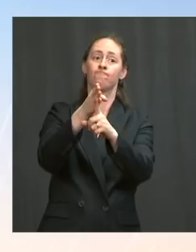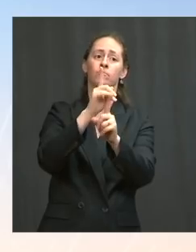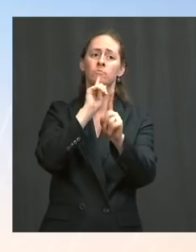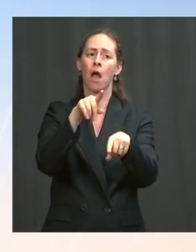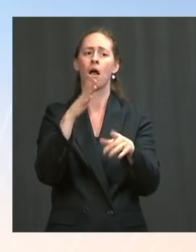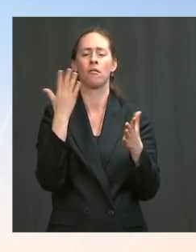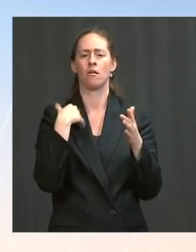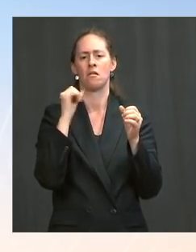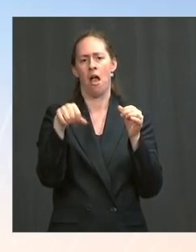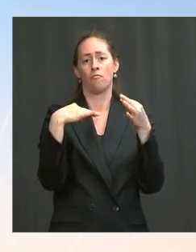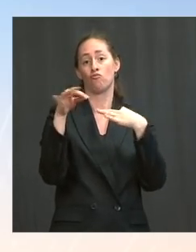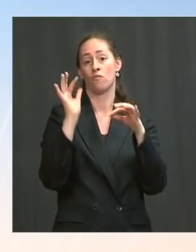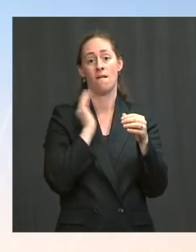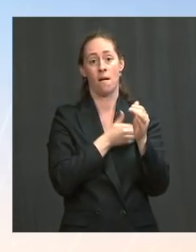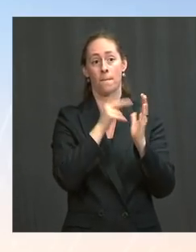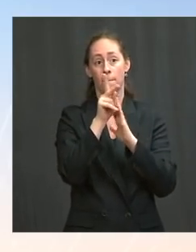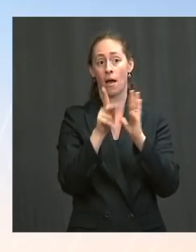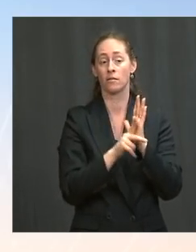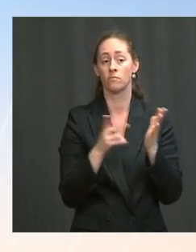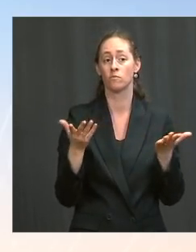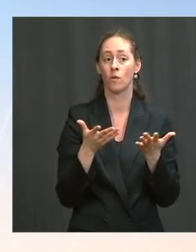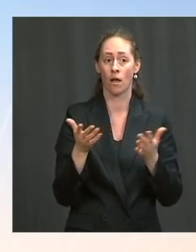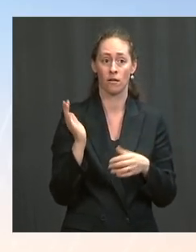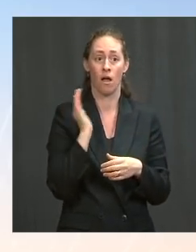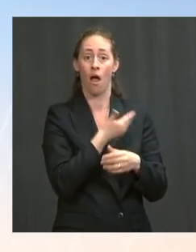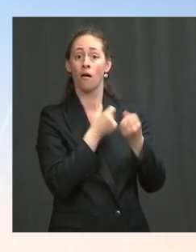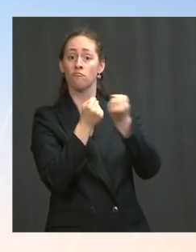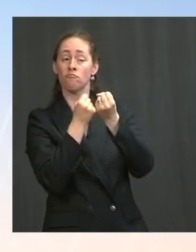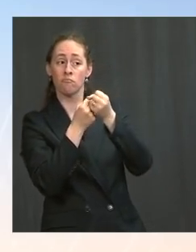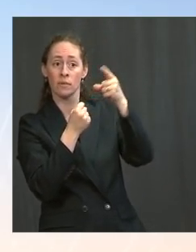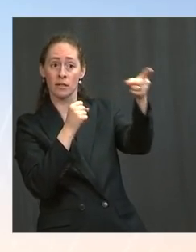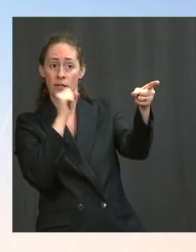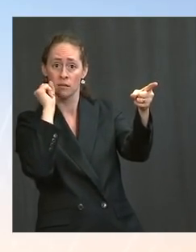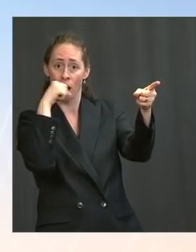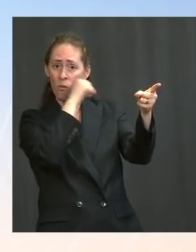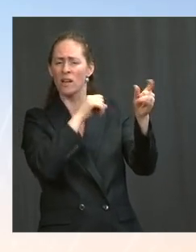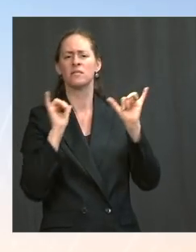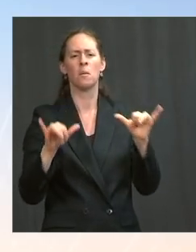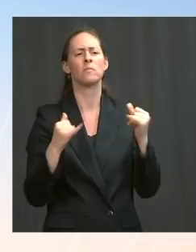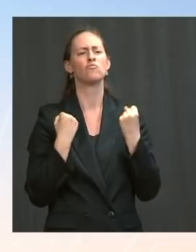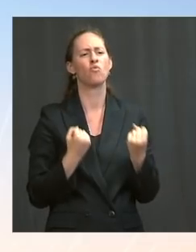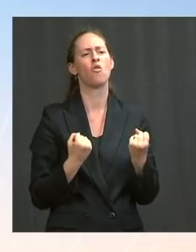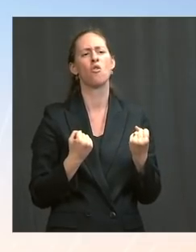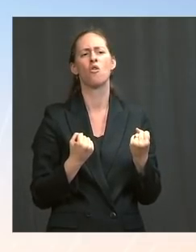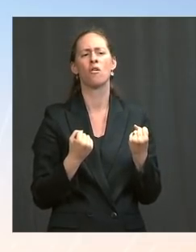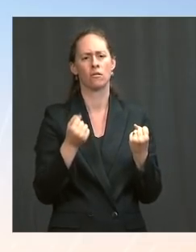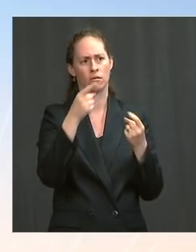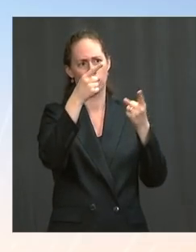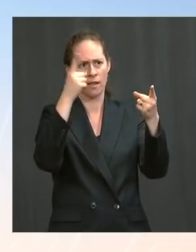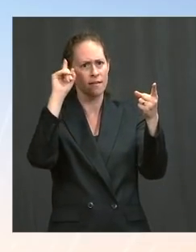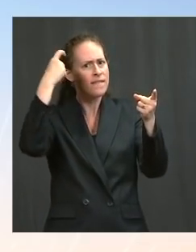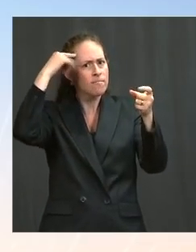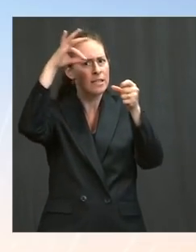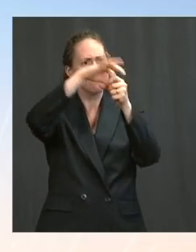which is that our support for Taiwan is rock solid. Taiwan is a leading democracy and major economy and a security partner.